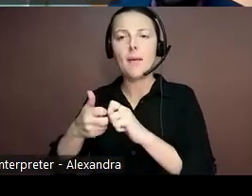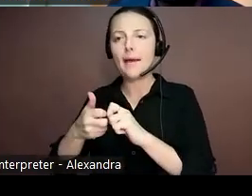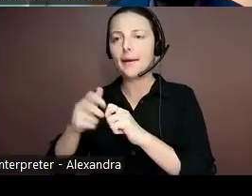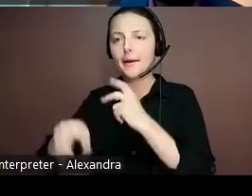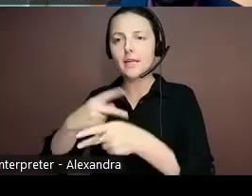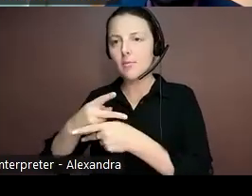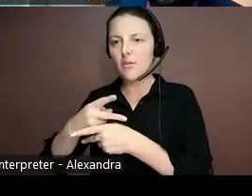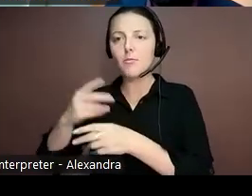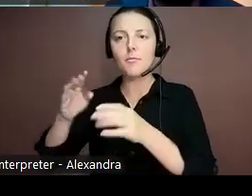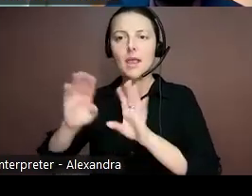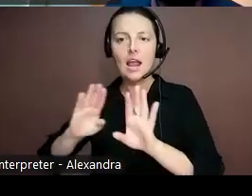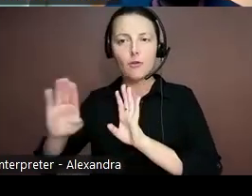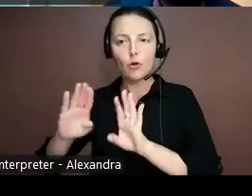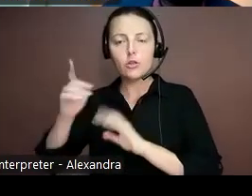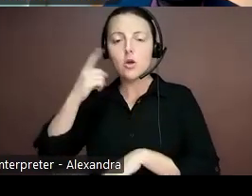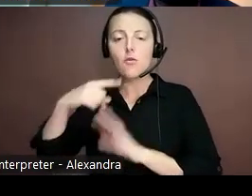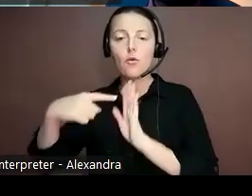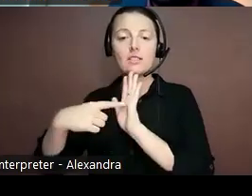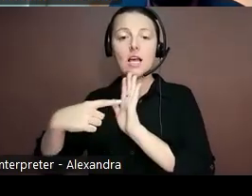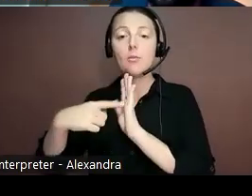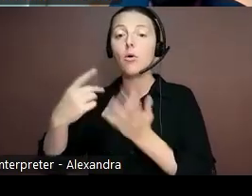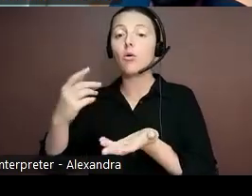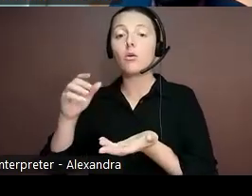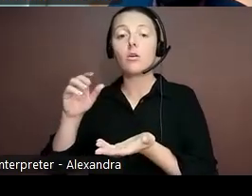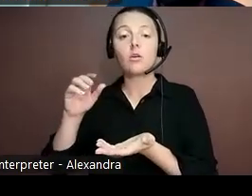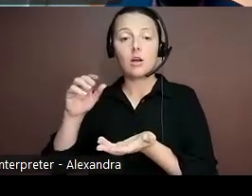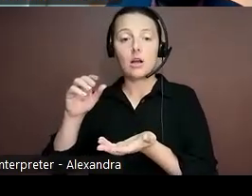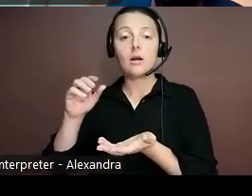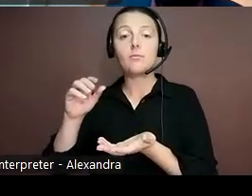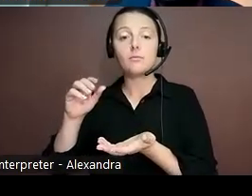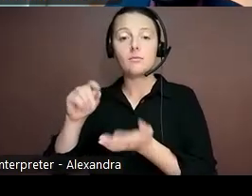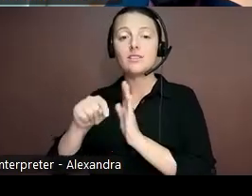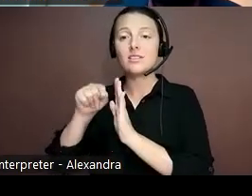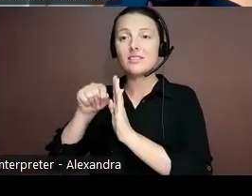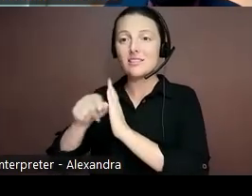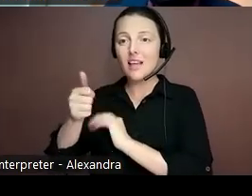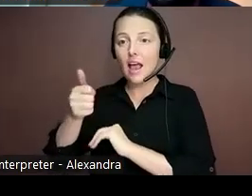um attempt suicide attempts or suicidalization or self- injurious behavior. So but again in terms